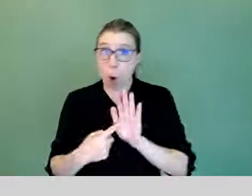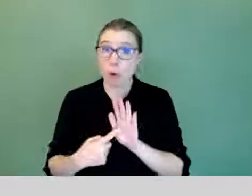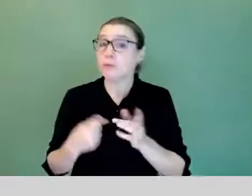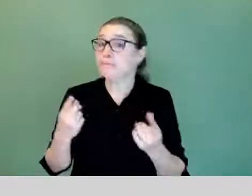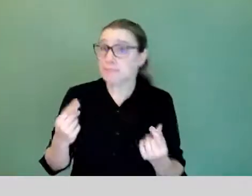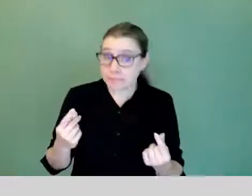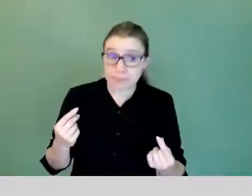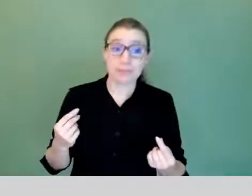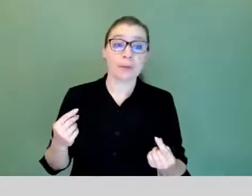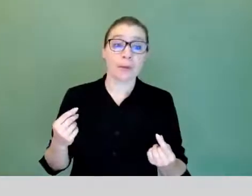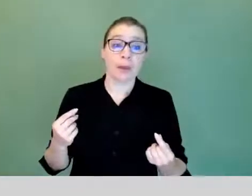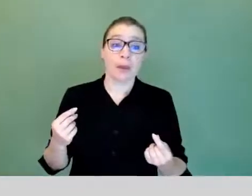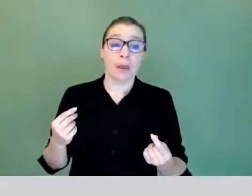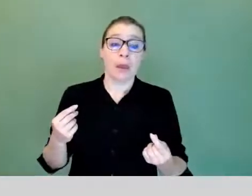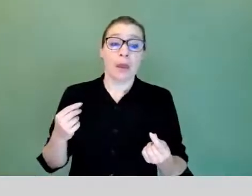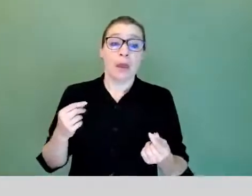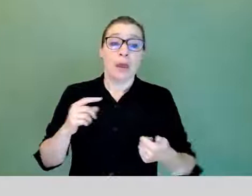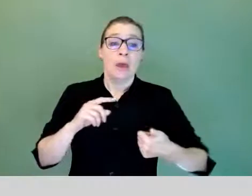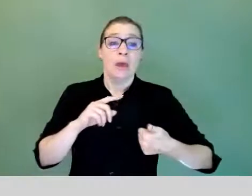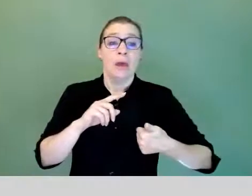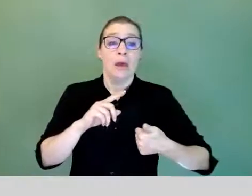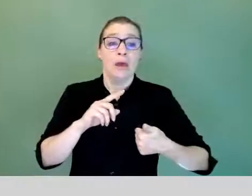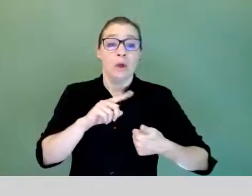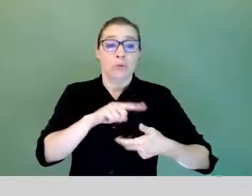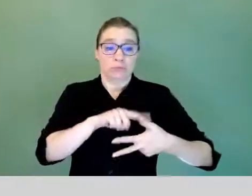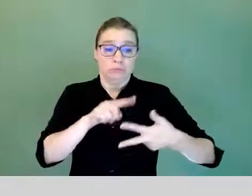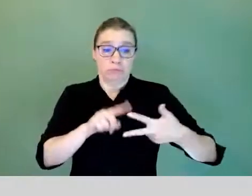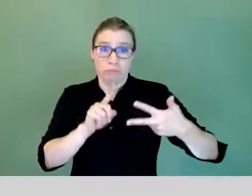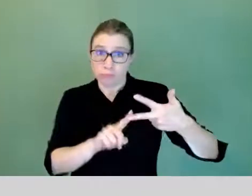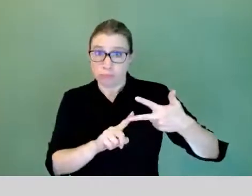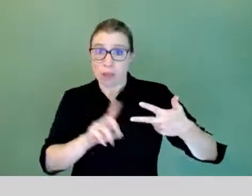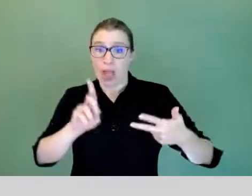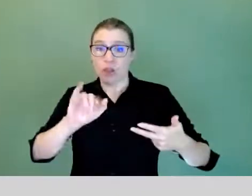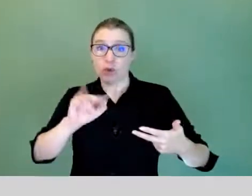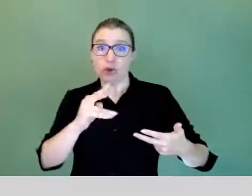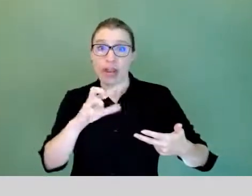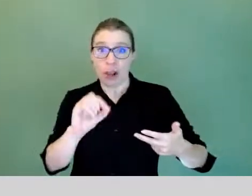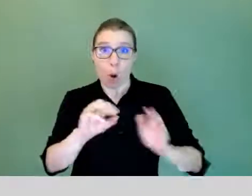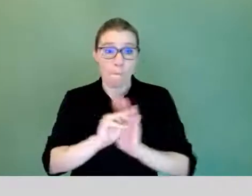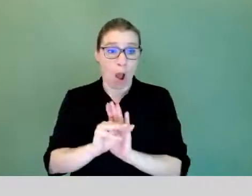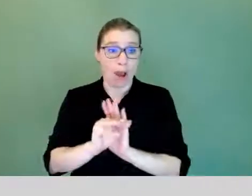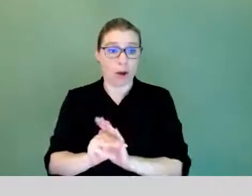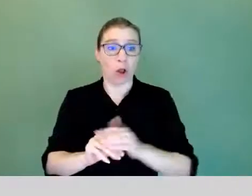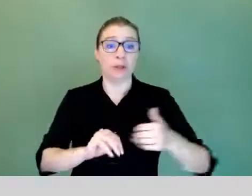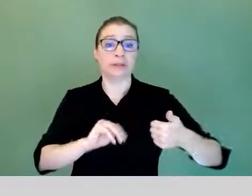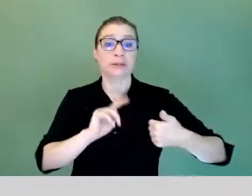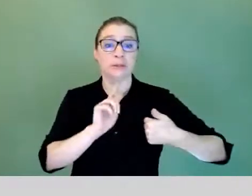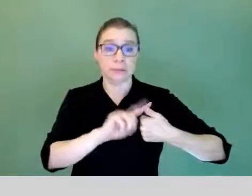Then you can use these Django models that is django-encrypted-model-fields